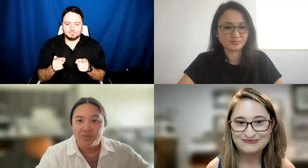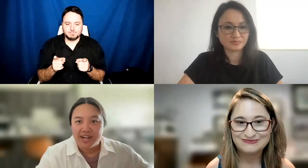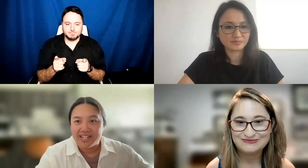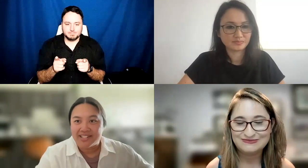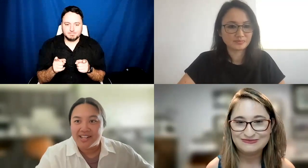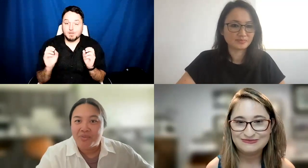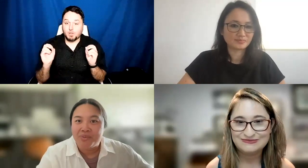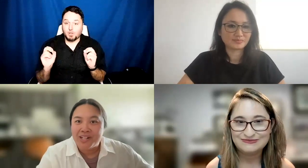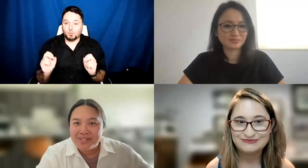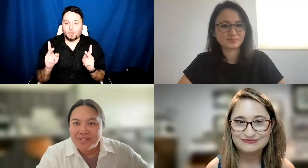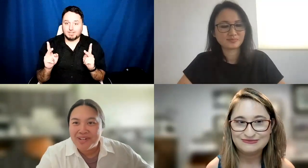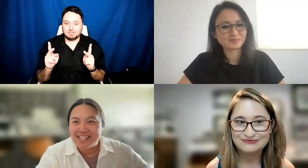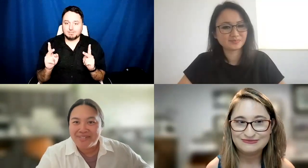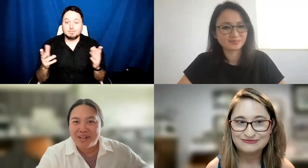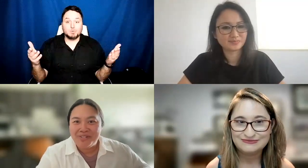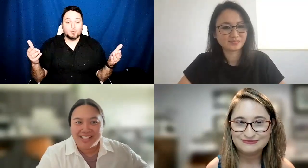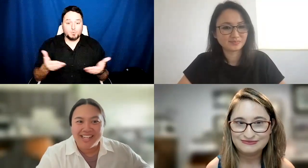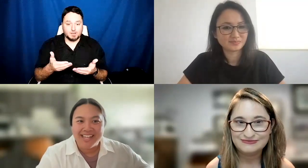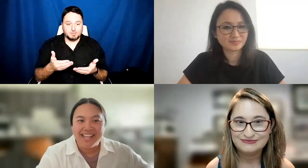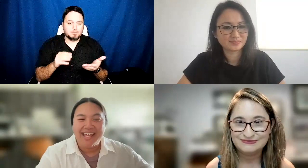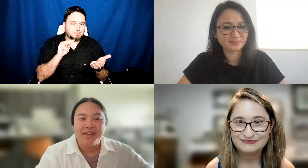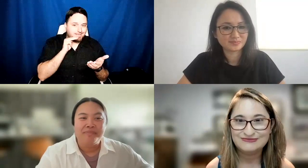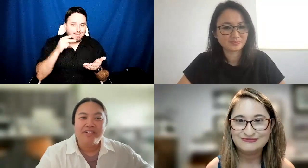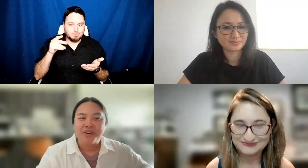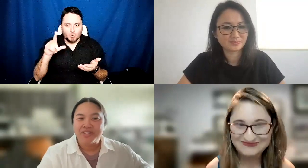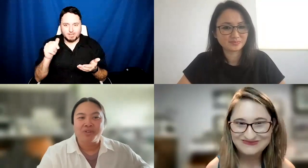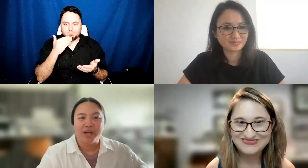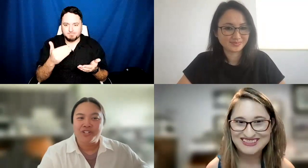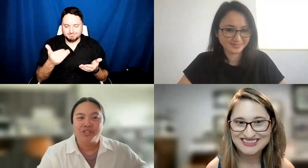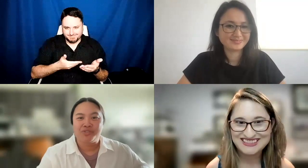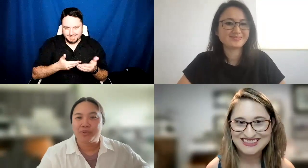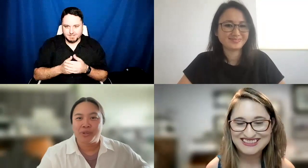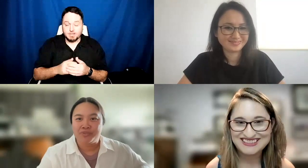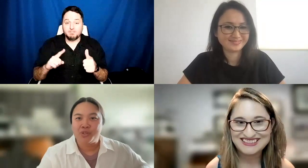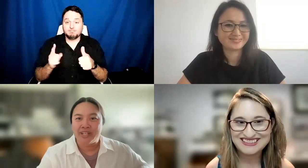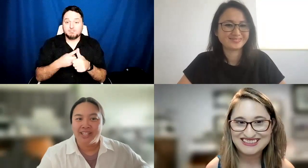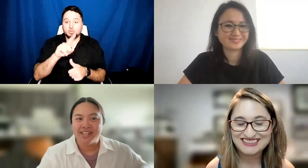All right. Welcome to Melody and Paola. My first question for both of you really